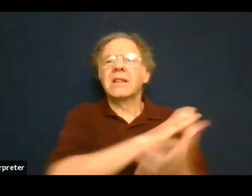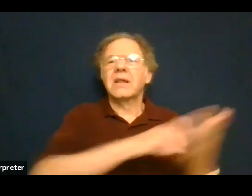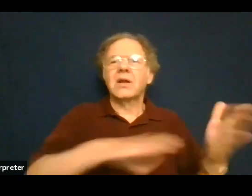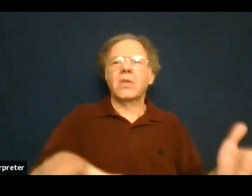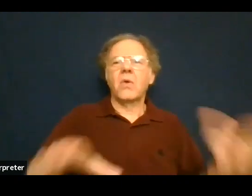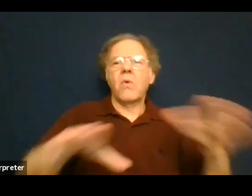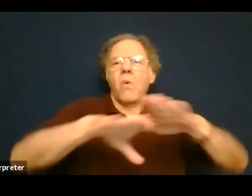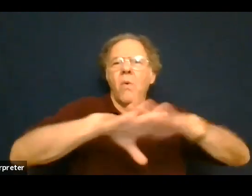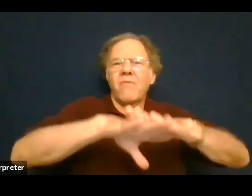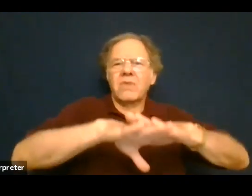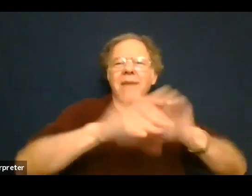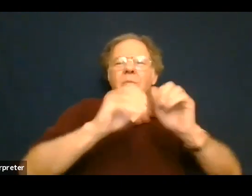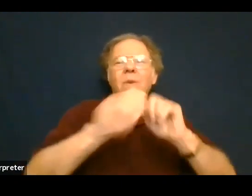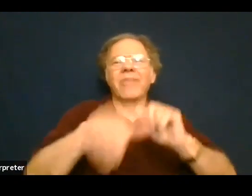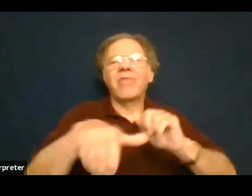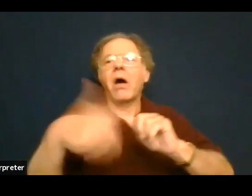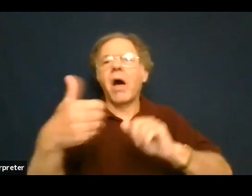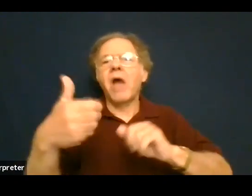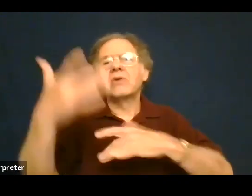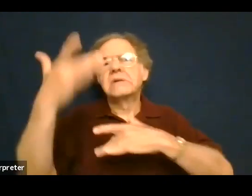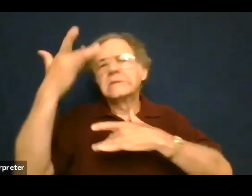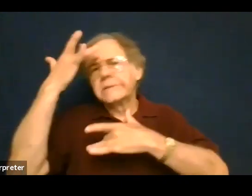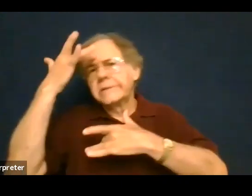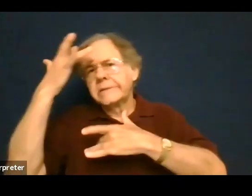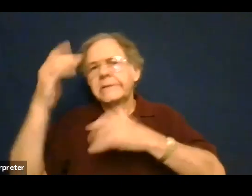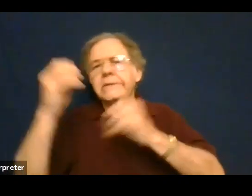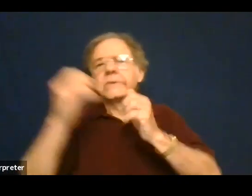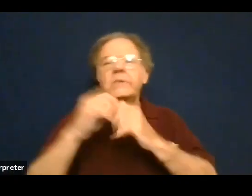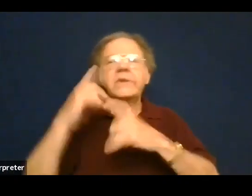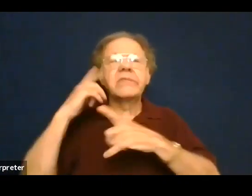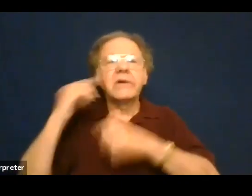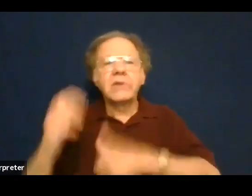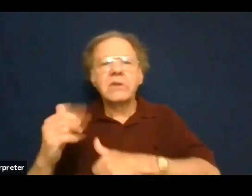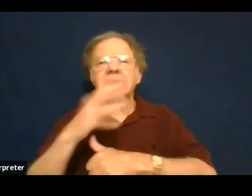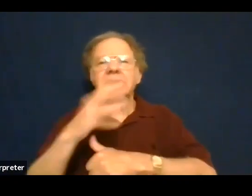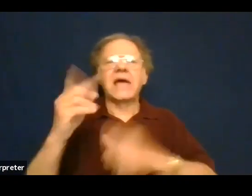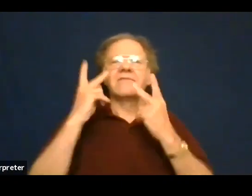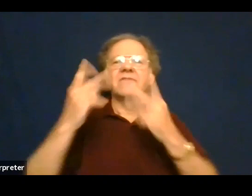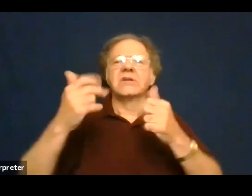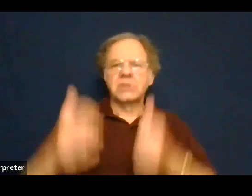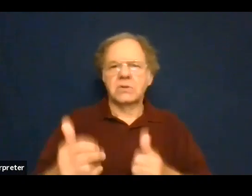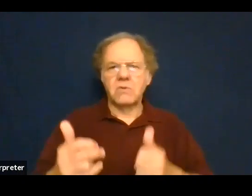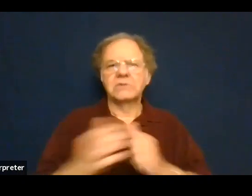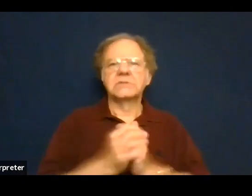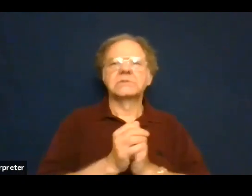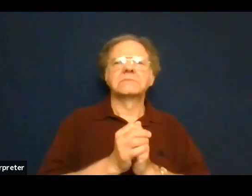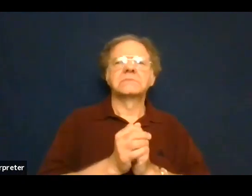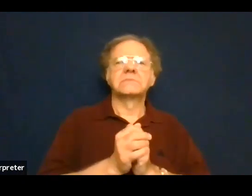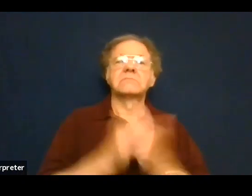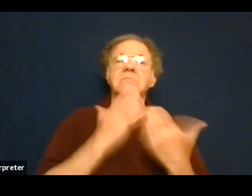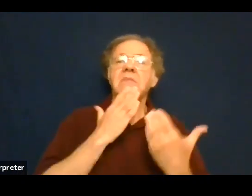that contain hearing loss and vision loss. Thank you. I mean, we actually see patients who